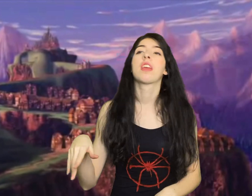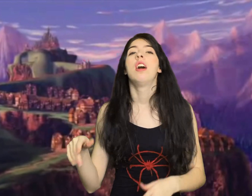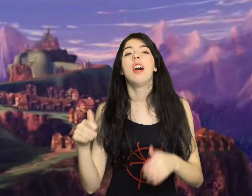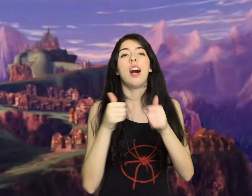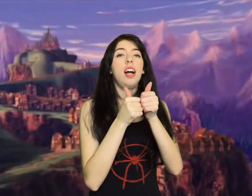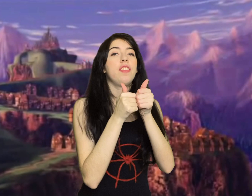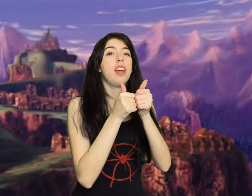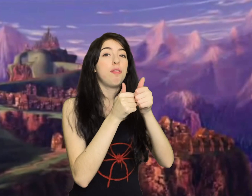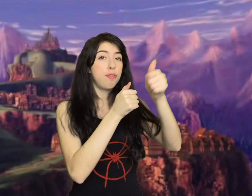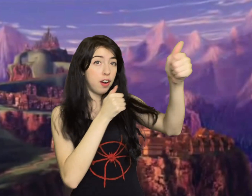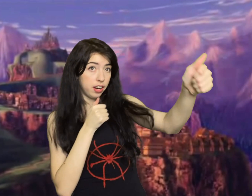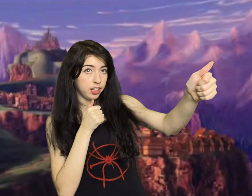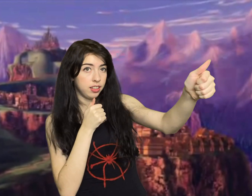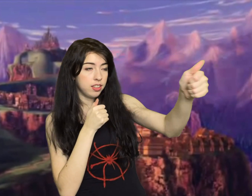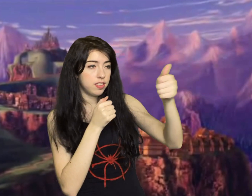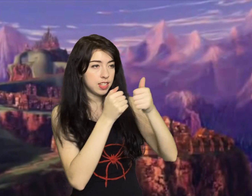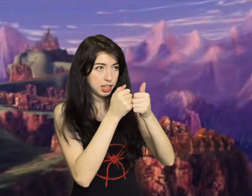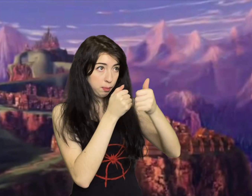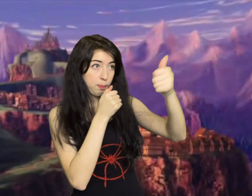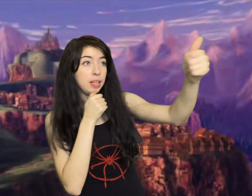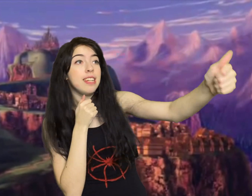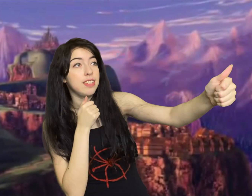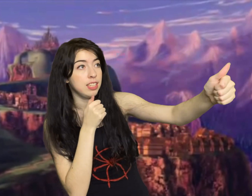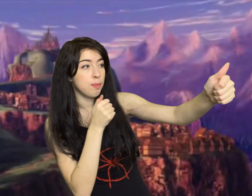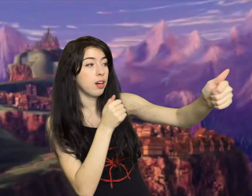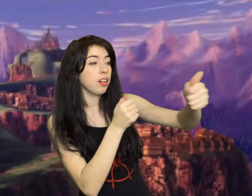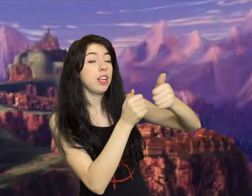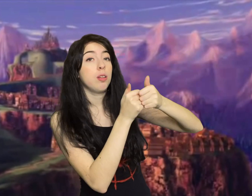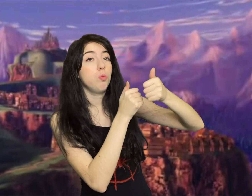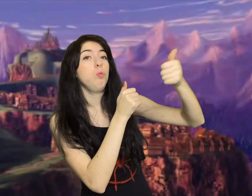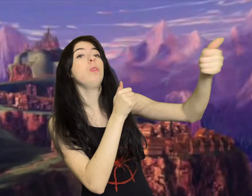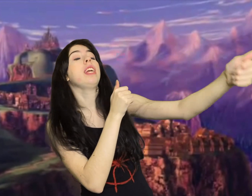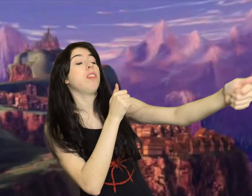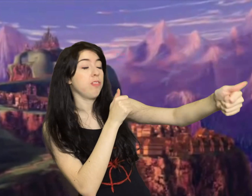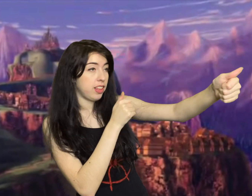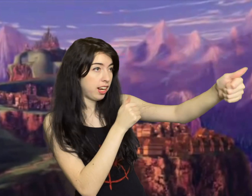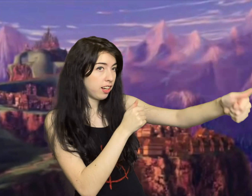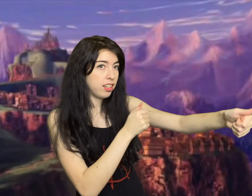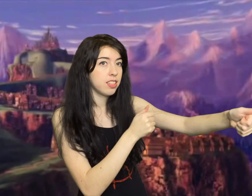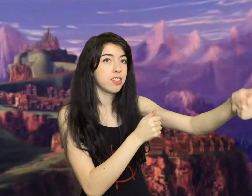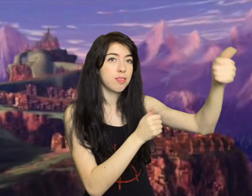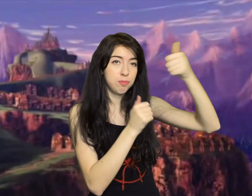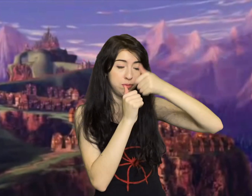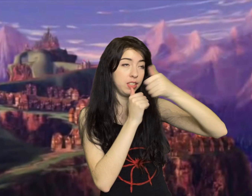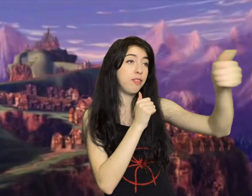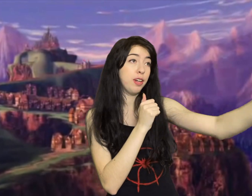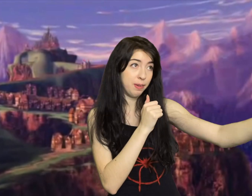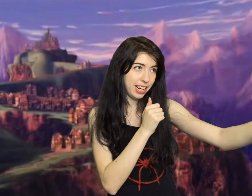and then FAR it was like you're placing the barn like way over there it's really far away.